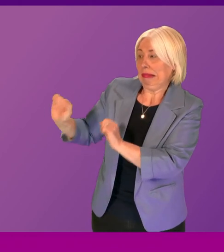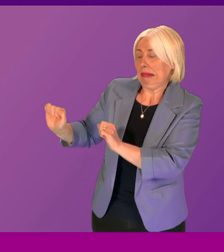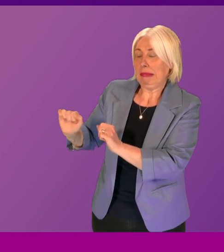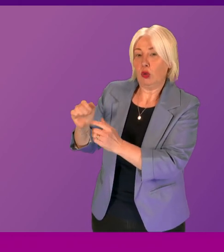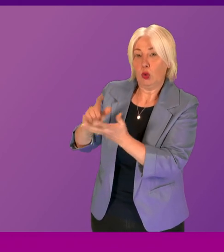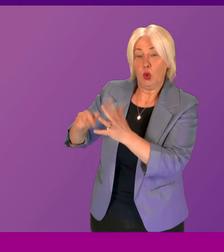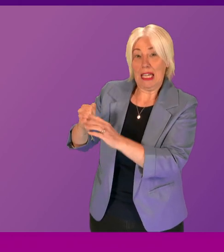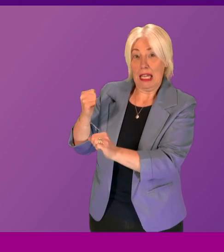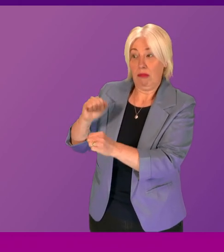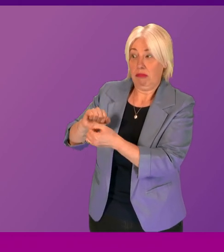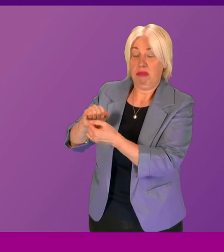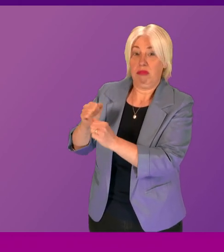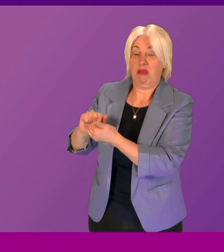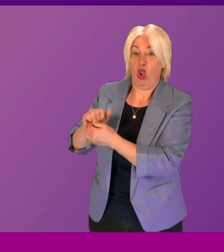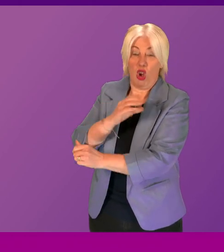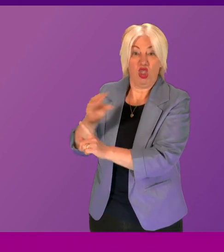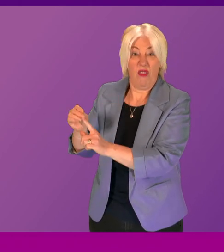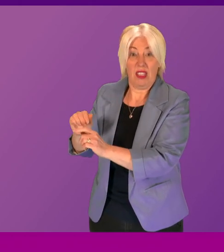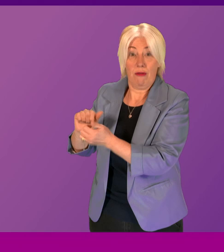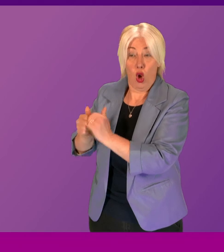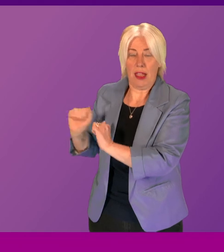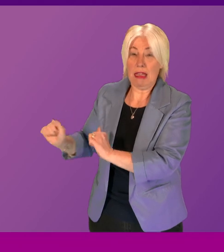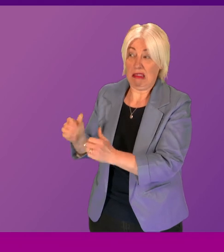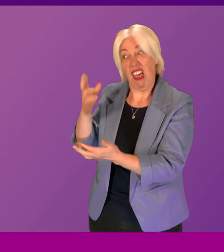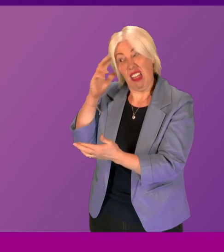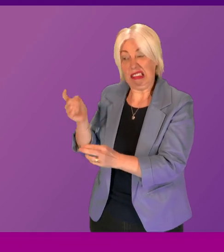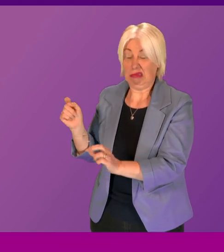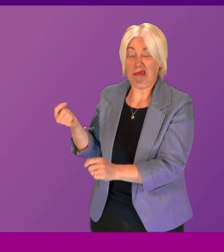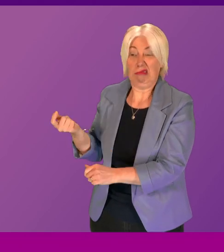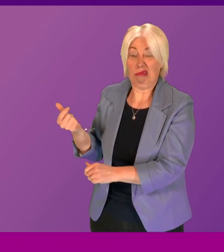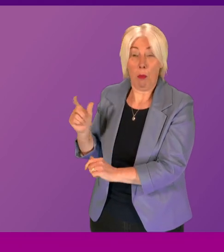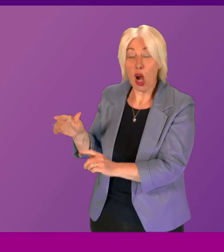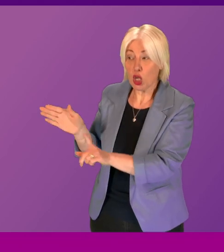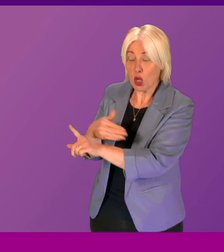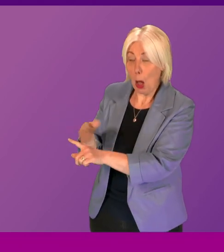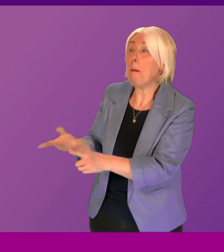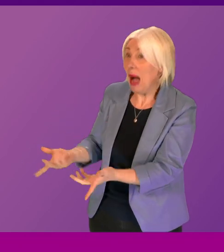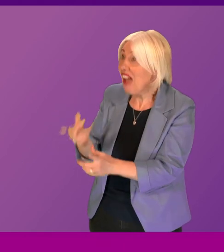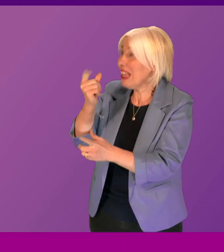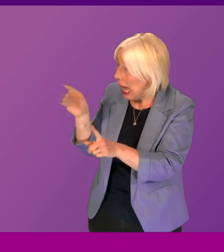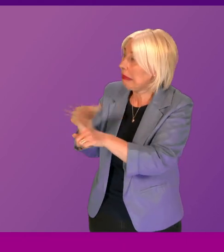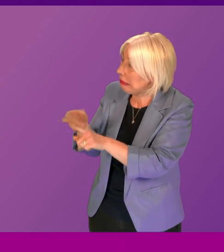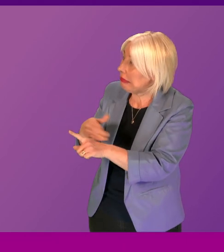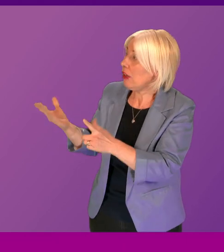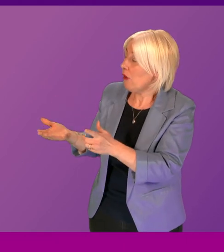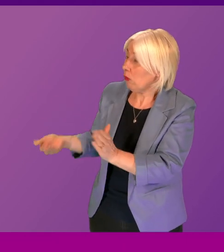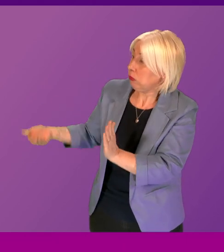Conservative colleagues in the UK Government to make sure that they are spending on public services would be much appreciated.